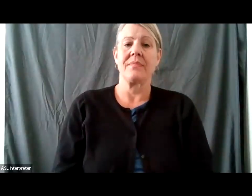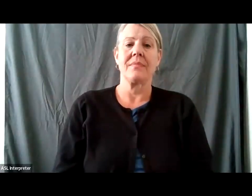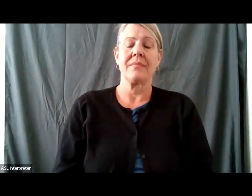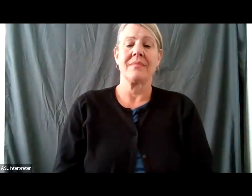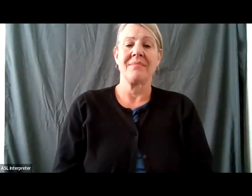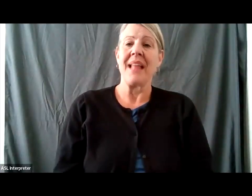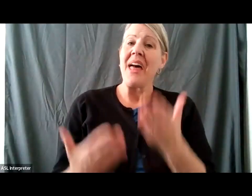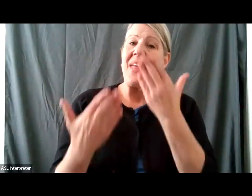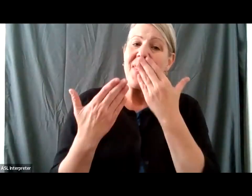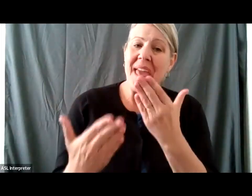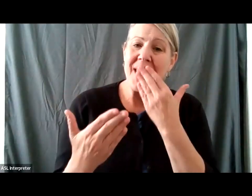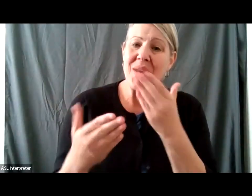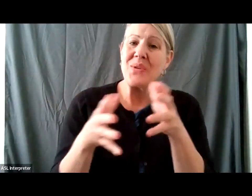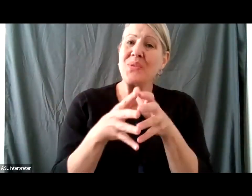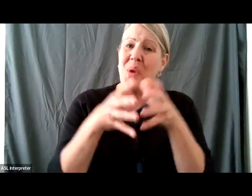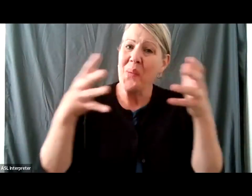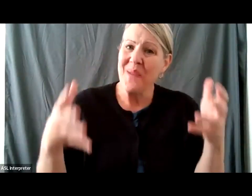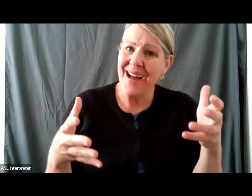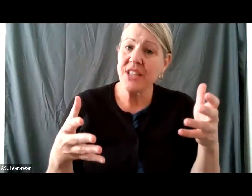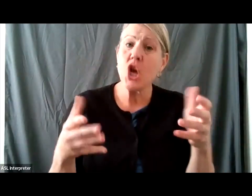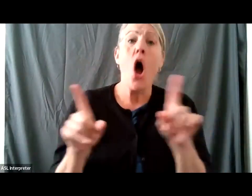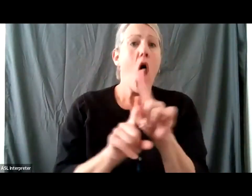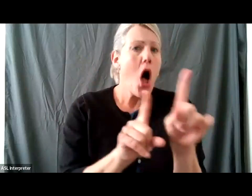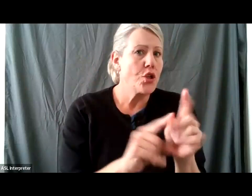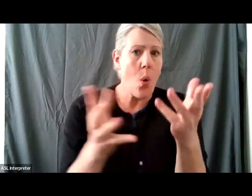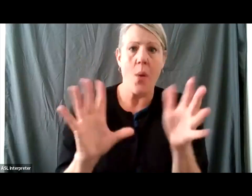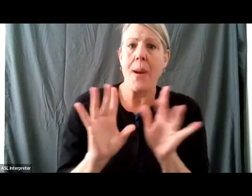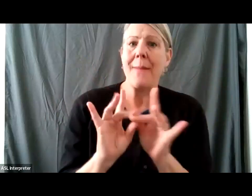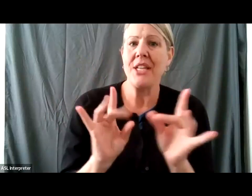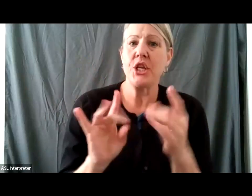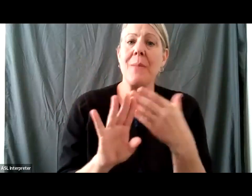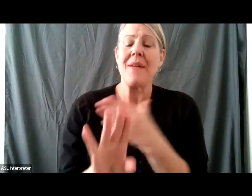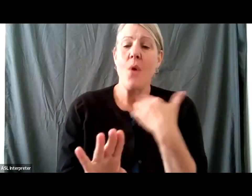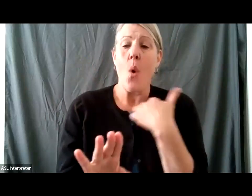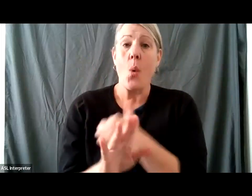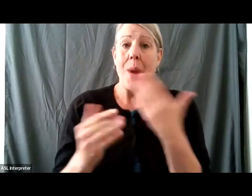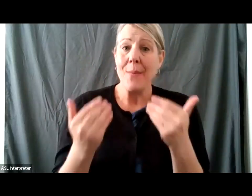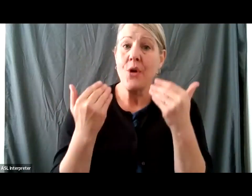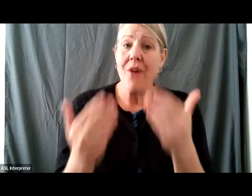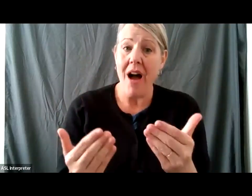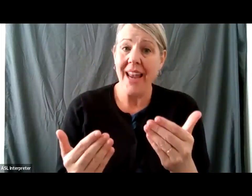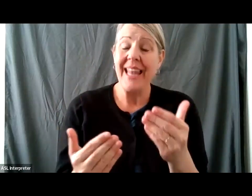Thank you so much, John. And I do want to mention before we move on, for those that may be -- fingers crossed -- reading